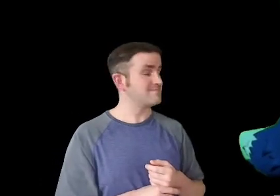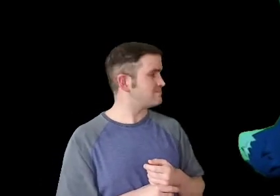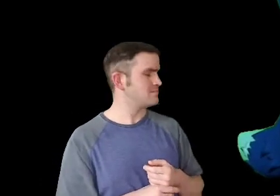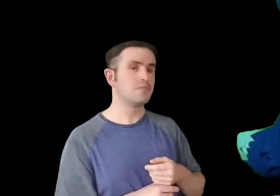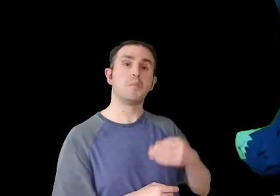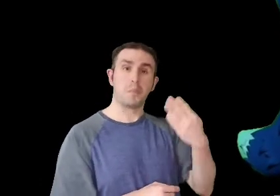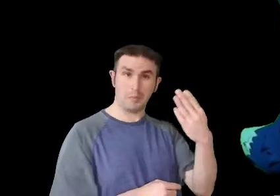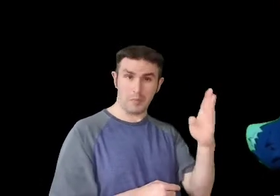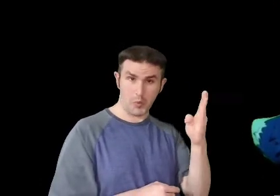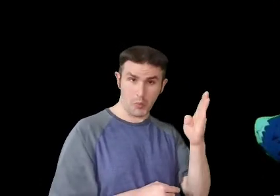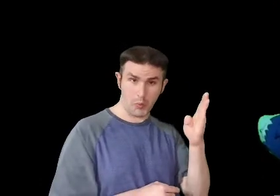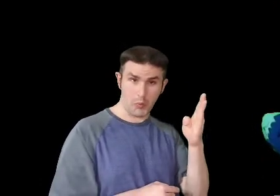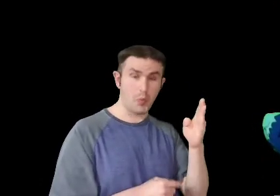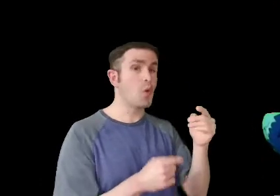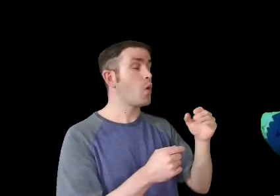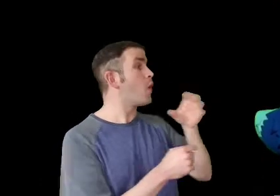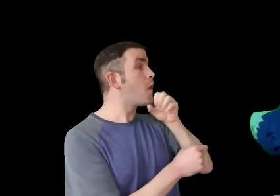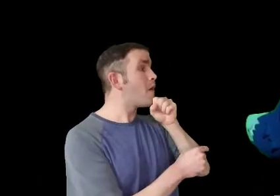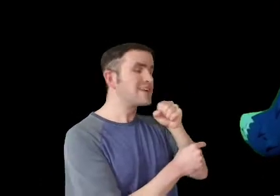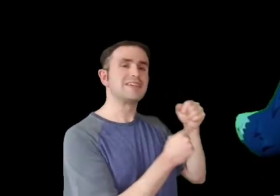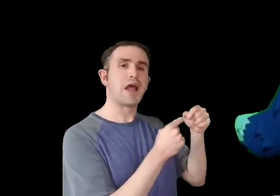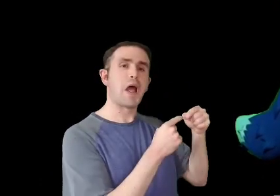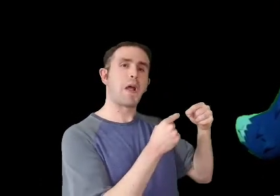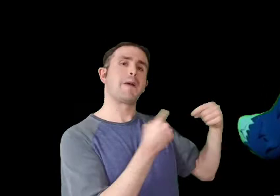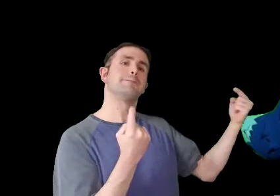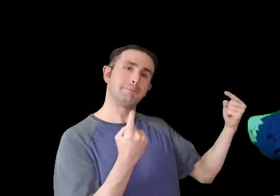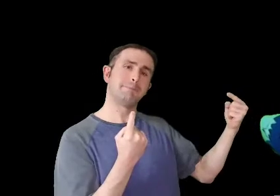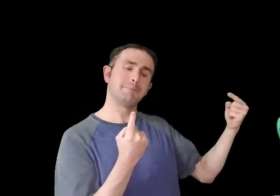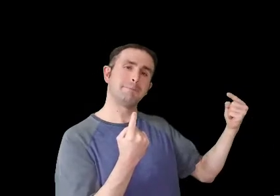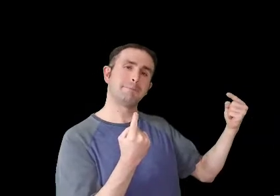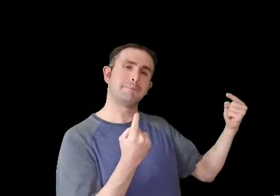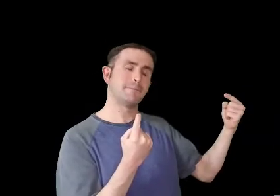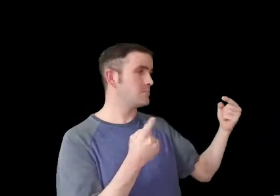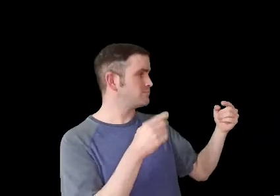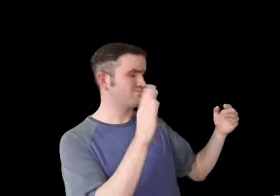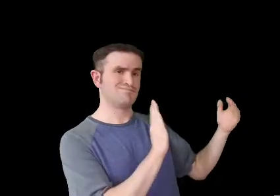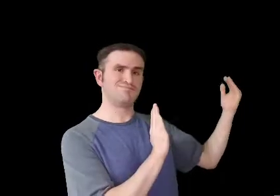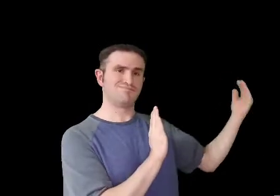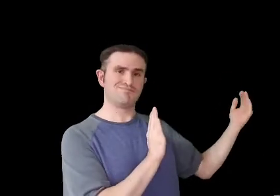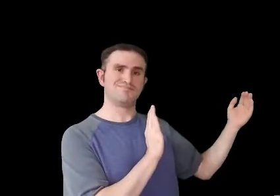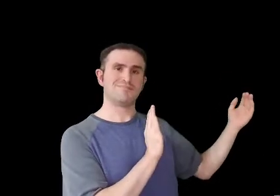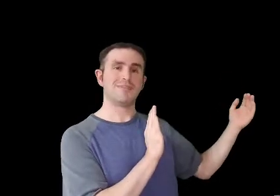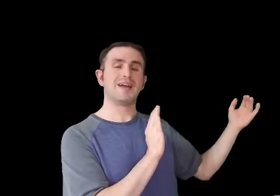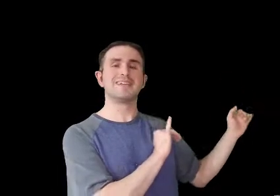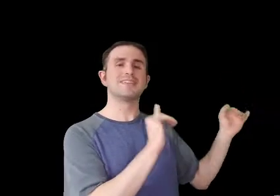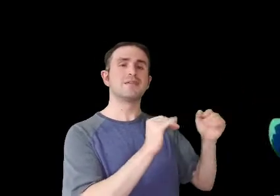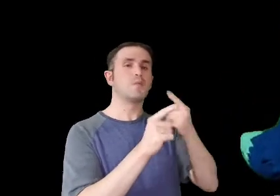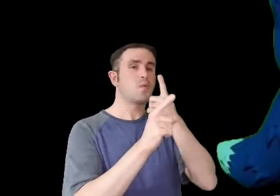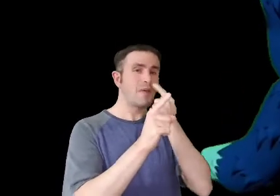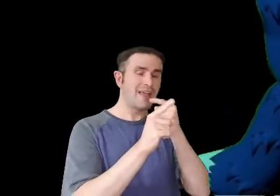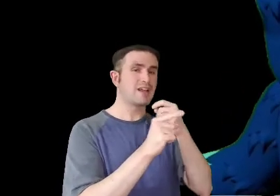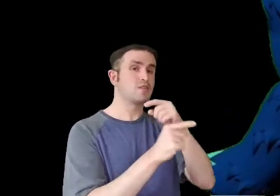So blue and orange, are on opposite sides of the color wheel. Just like how you have red